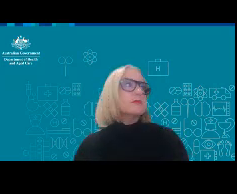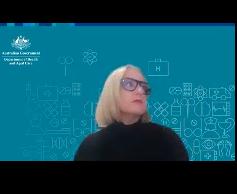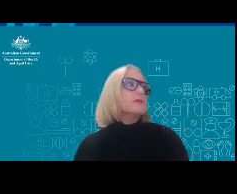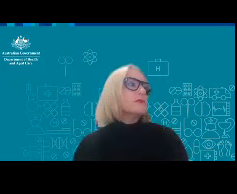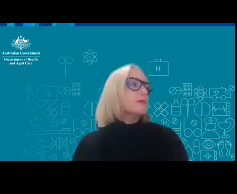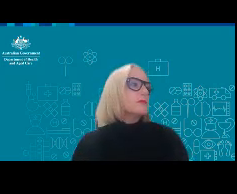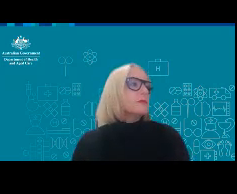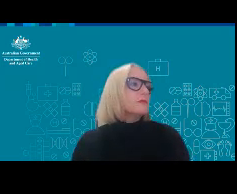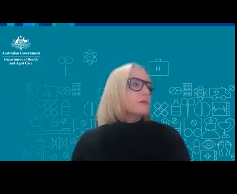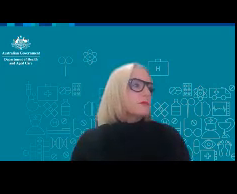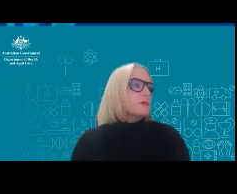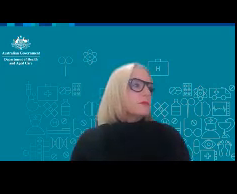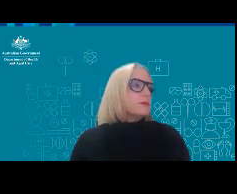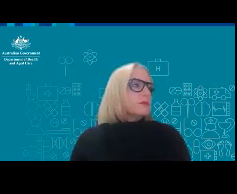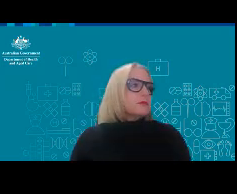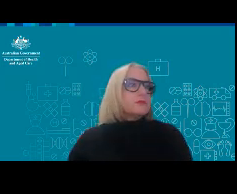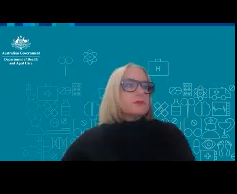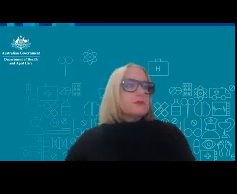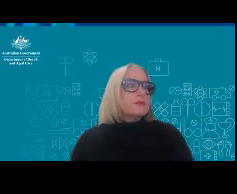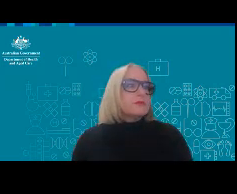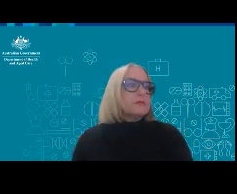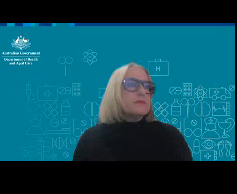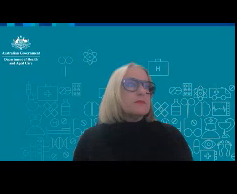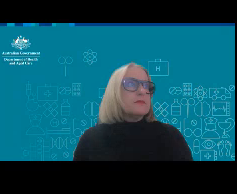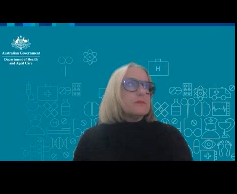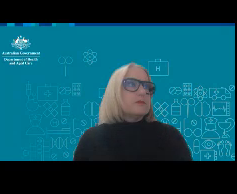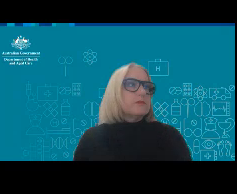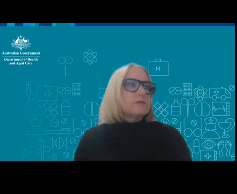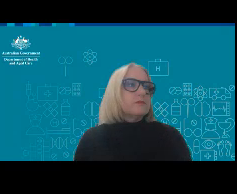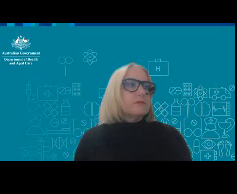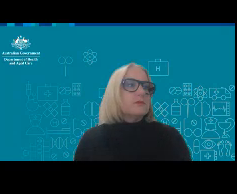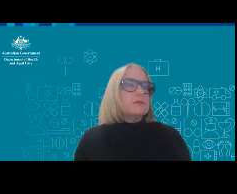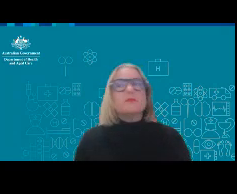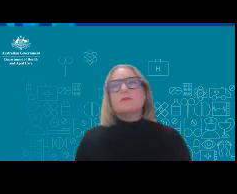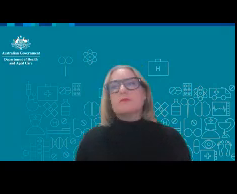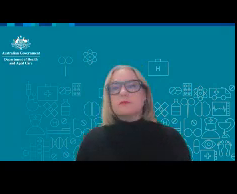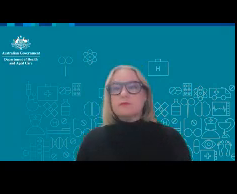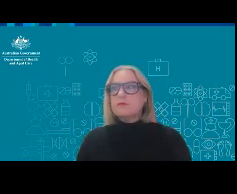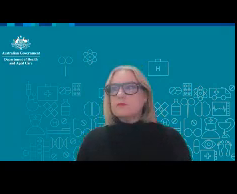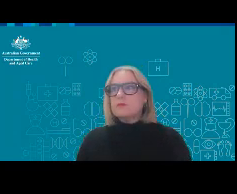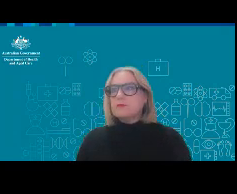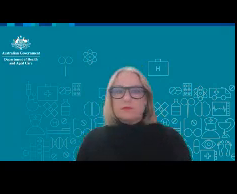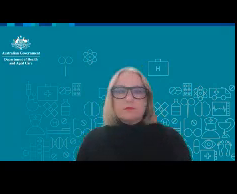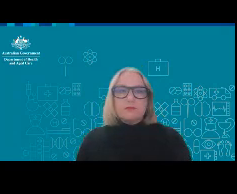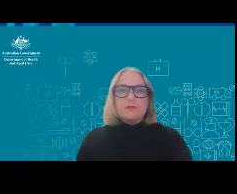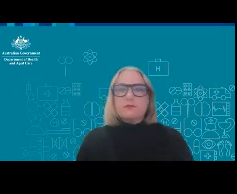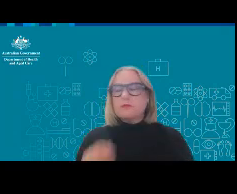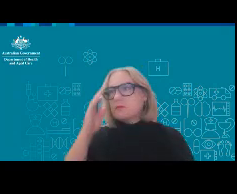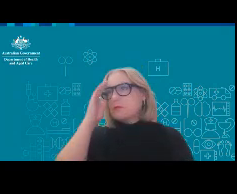trial for MPS is also continuing. And the main development in that space is that we will